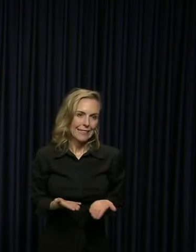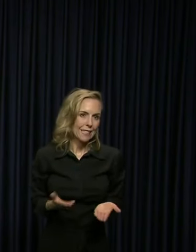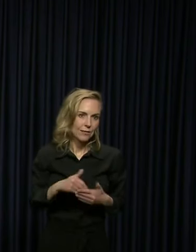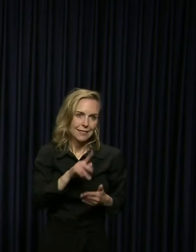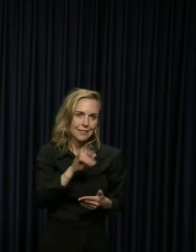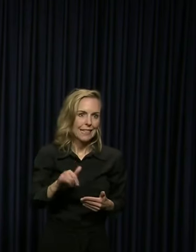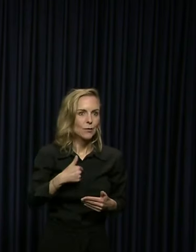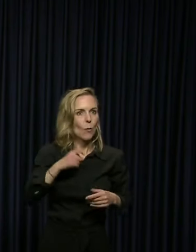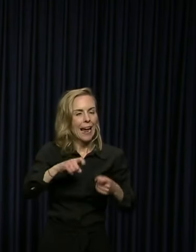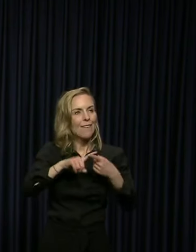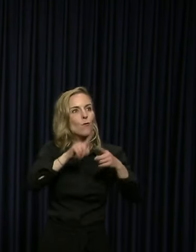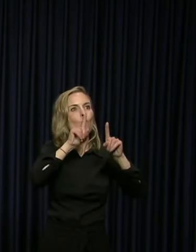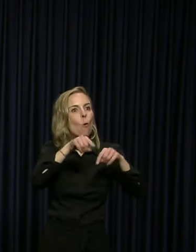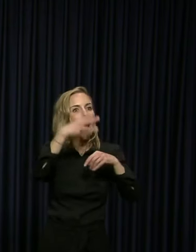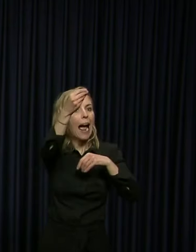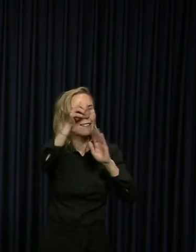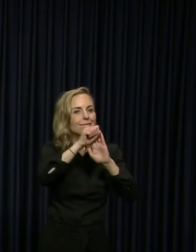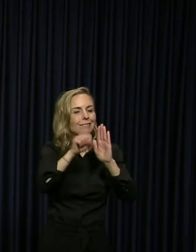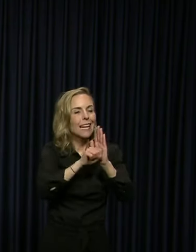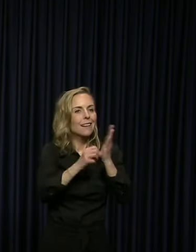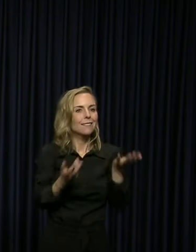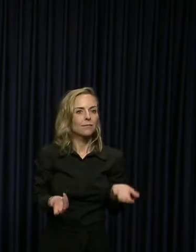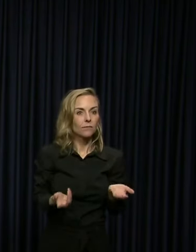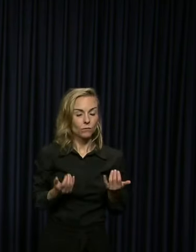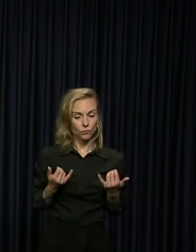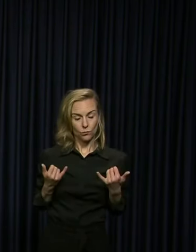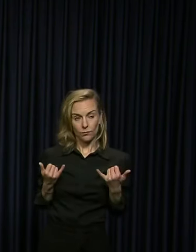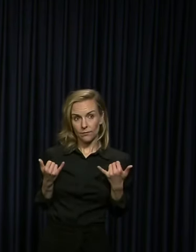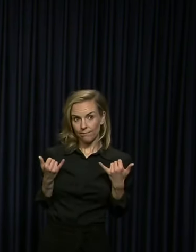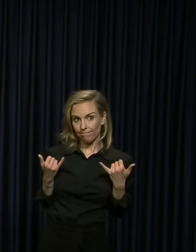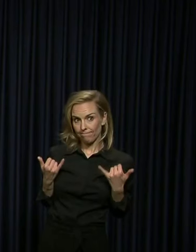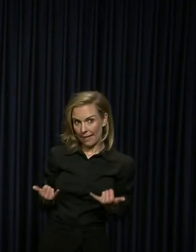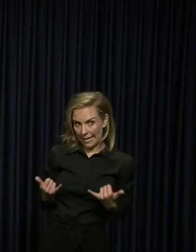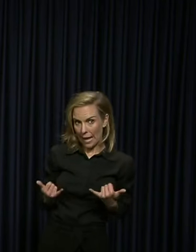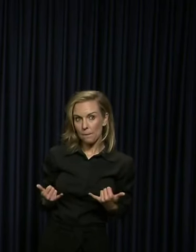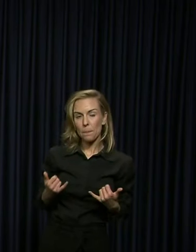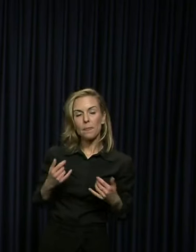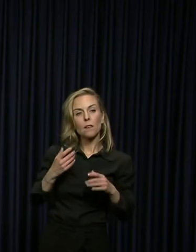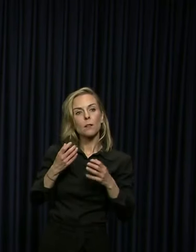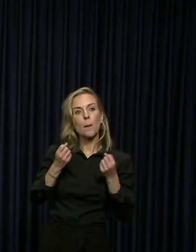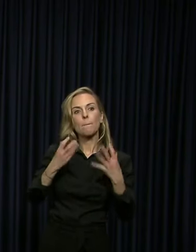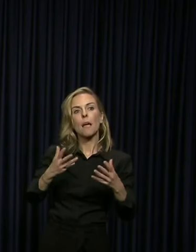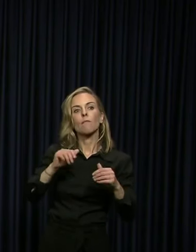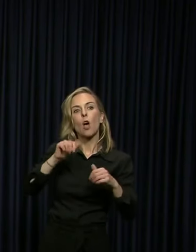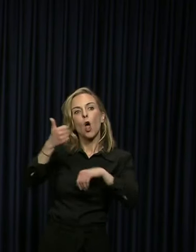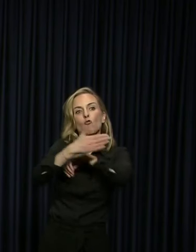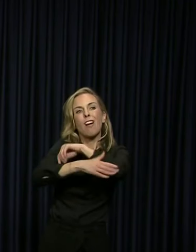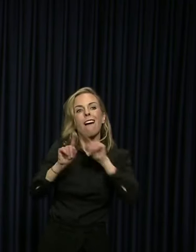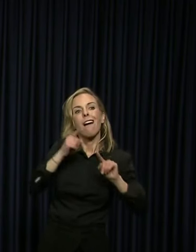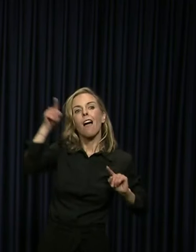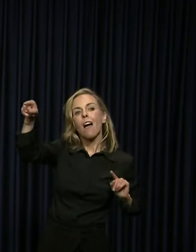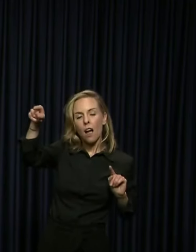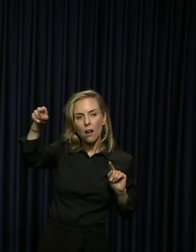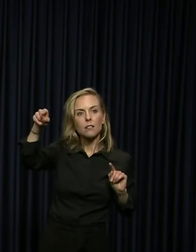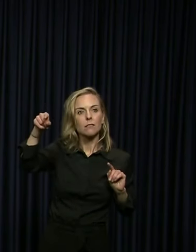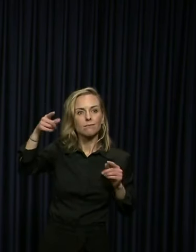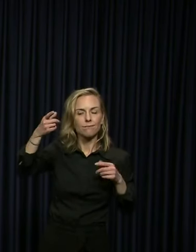MIDDLE OF THE MONTH. I DON'T KNOW, AND THERE'S A REASON I DIDN'T READ THE NAME HERE, I DON'T KNOW ABOUT THIS